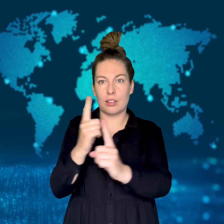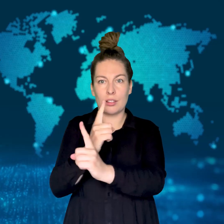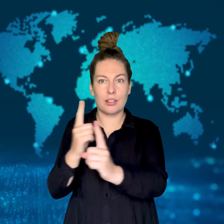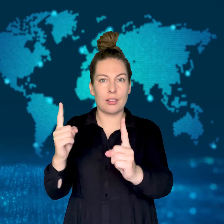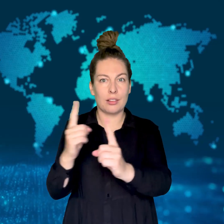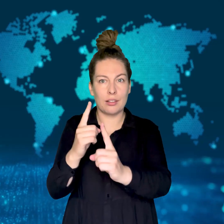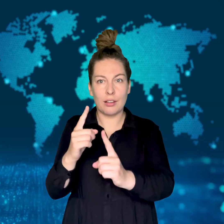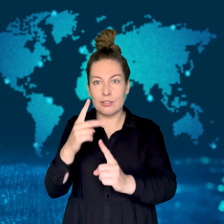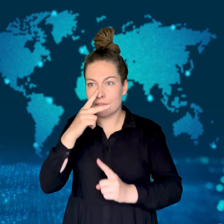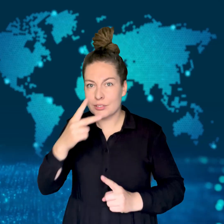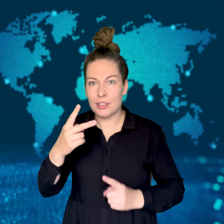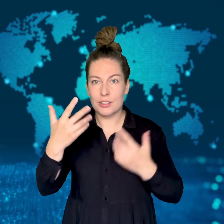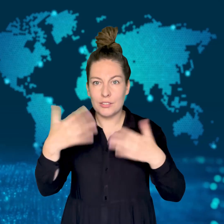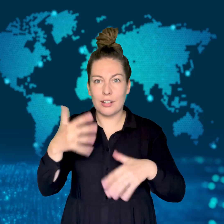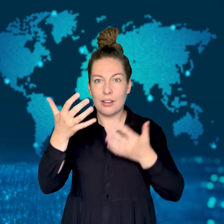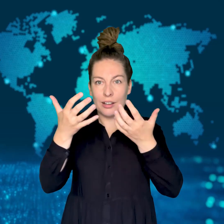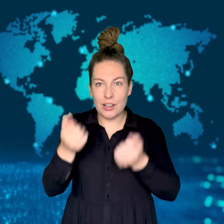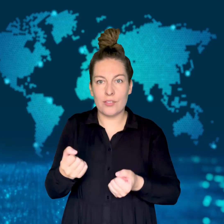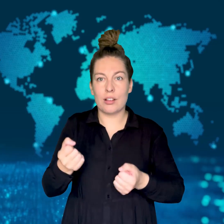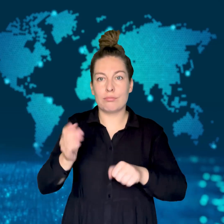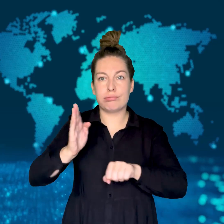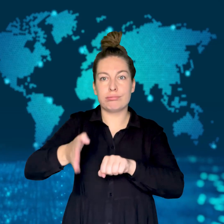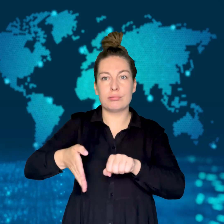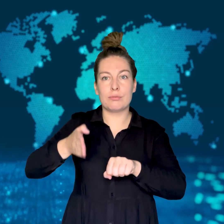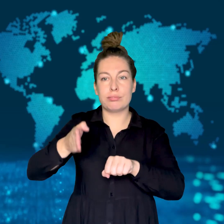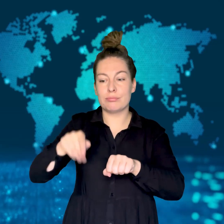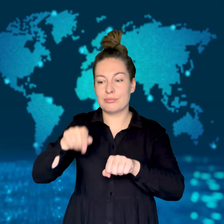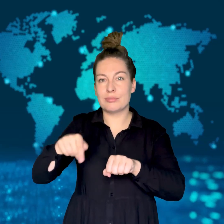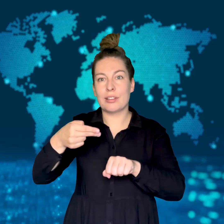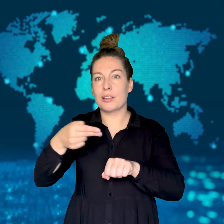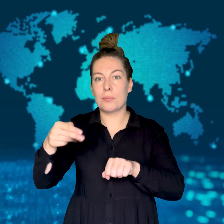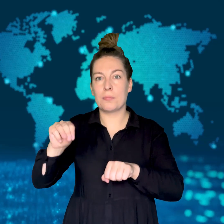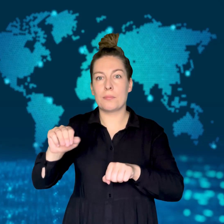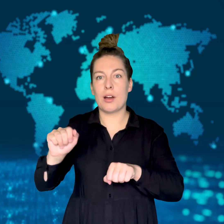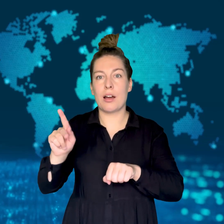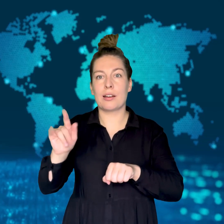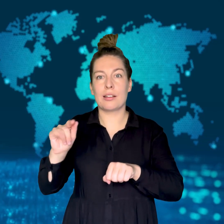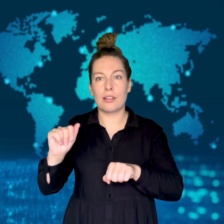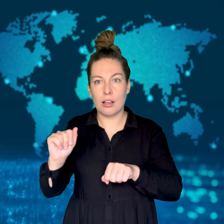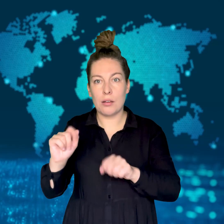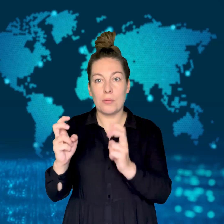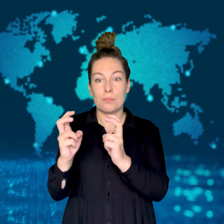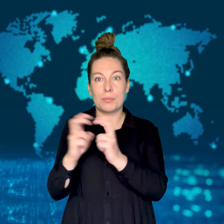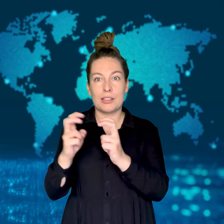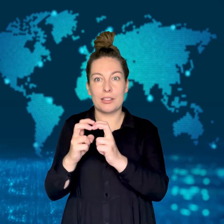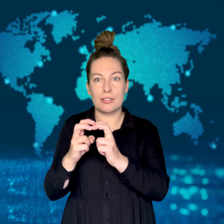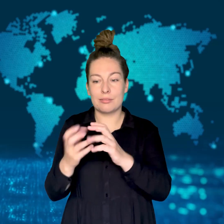from a large freezer.